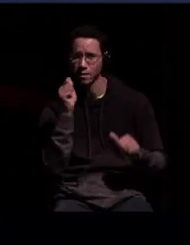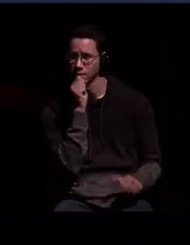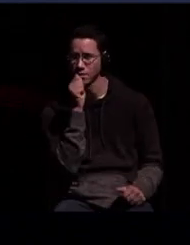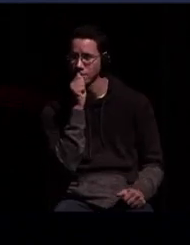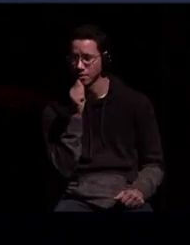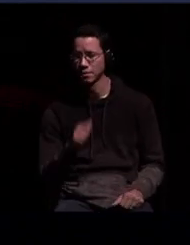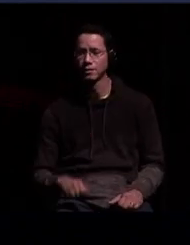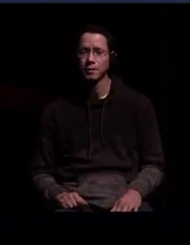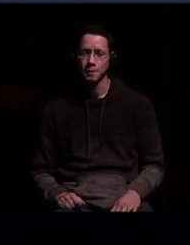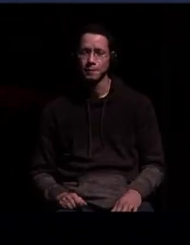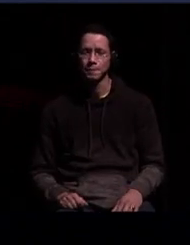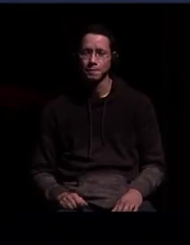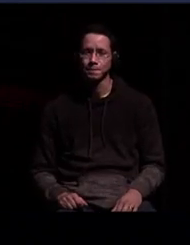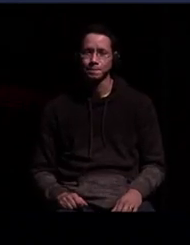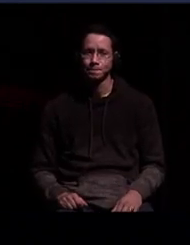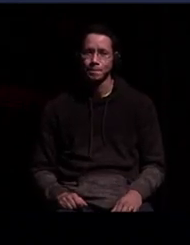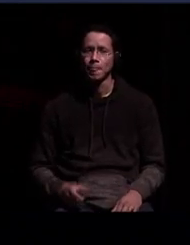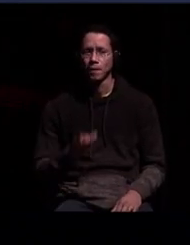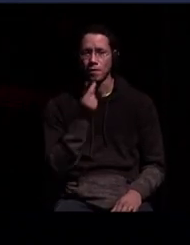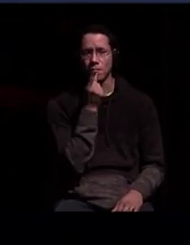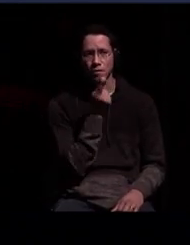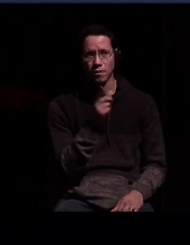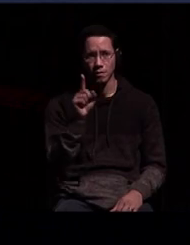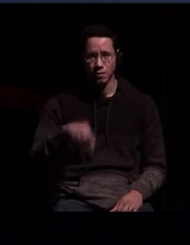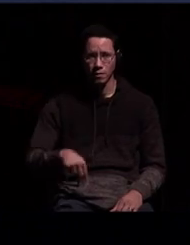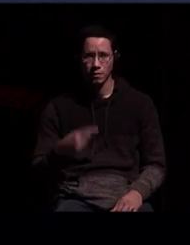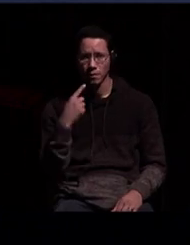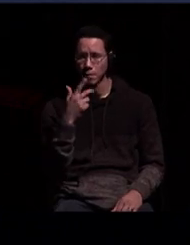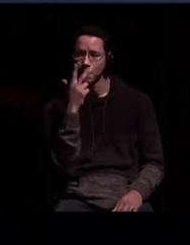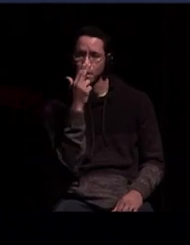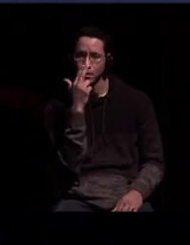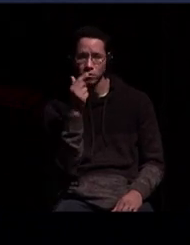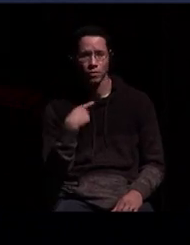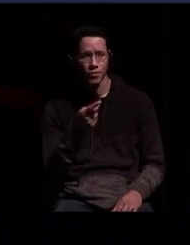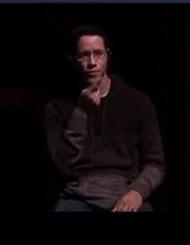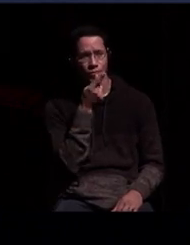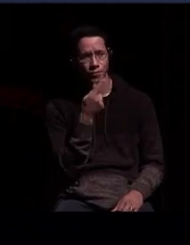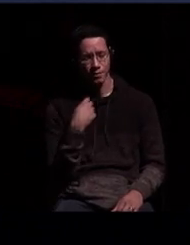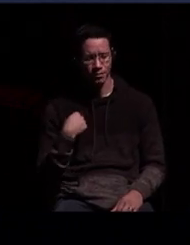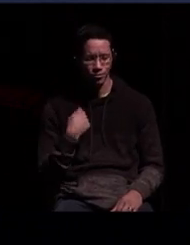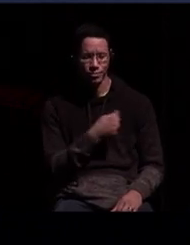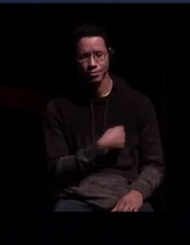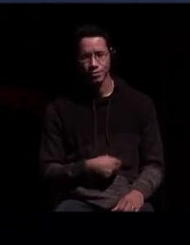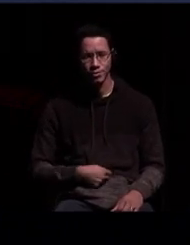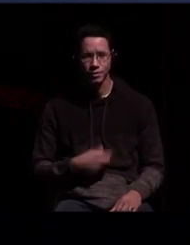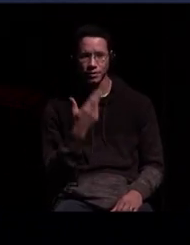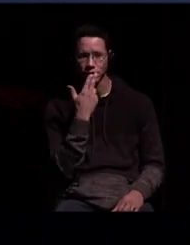it was as if I was speaking Chinese. In fact, many people did not believe that